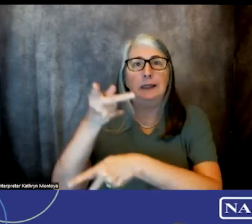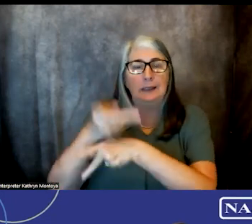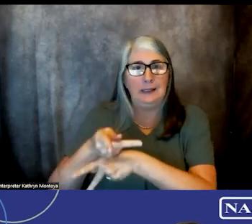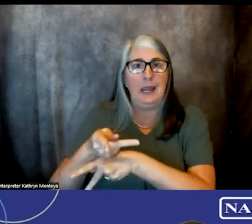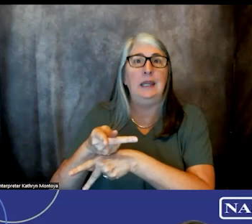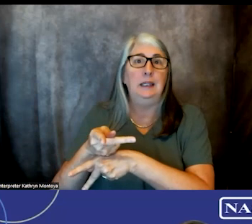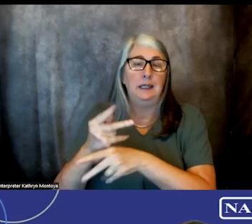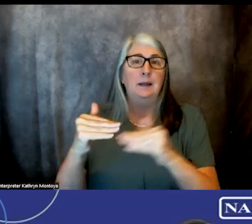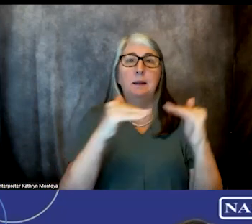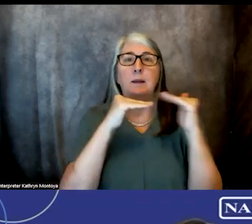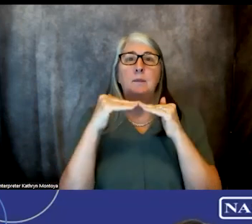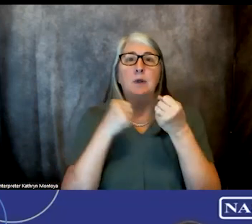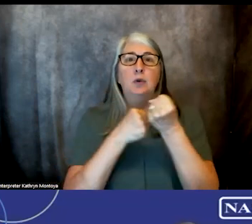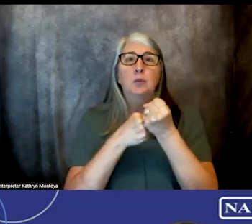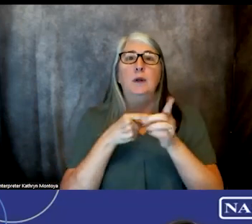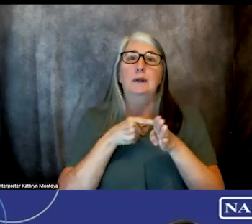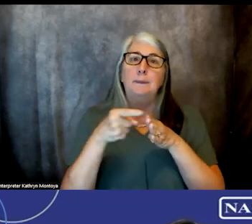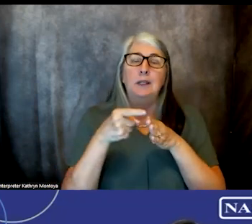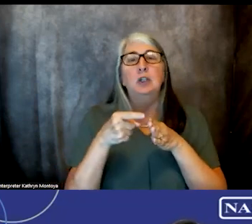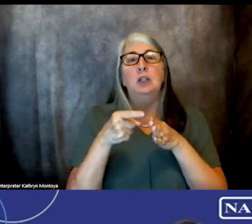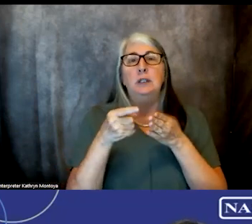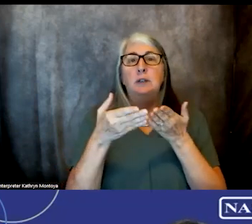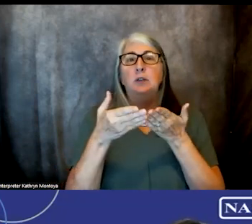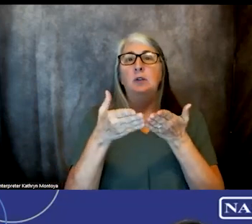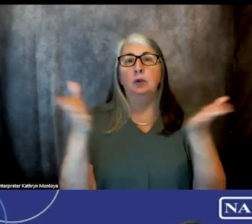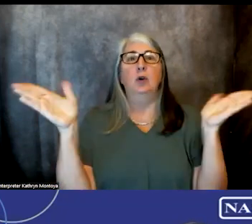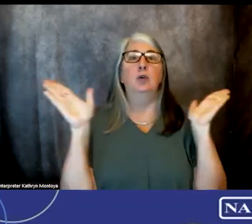PEER SUPPORT SPECIALIST ACROSS THAT HIRING CONTINUUM.